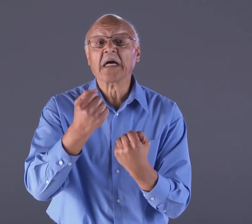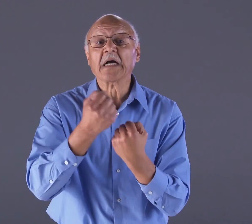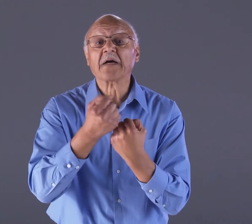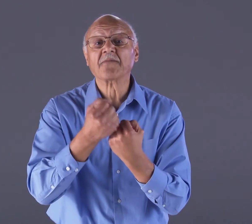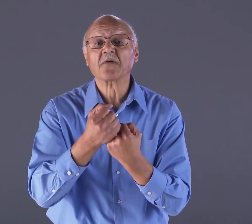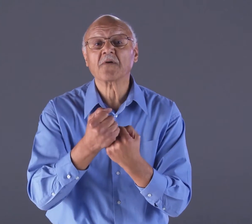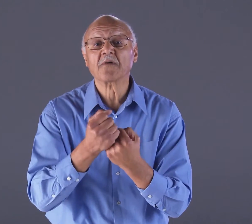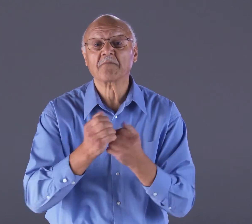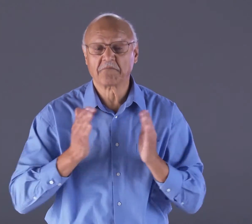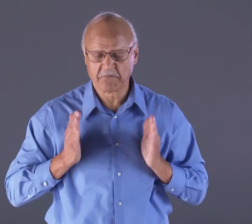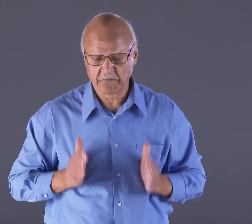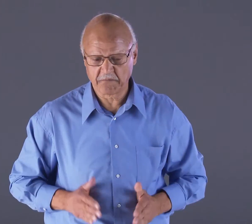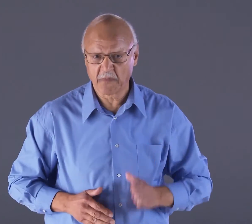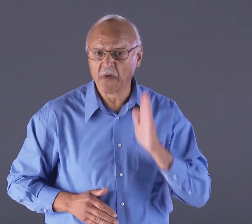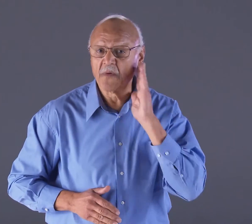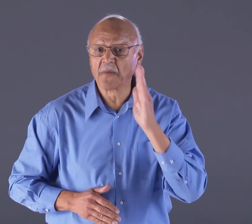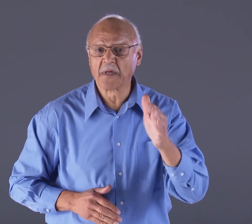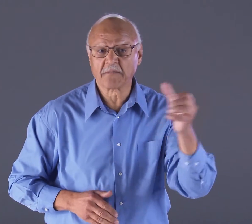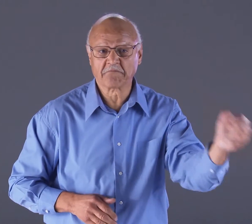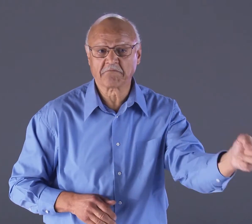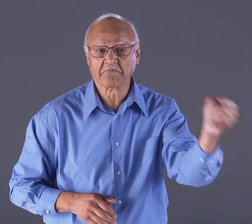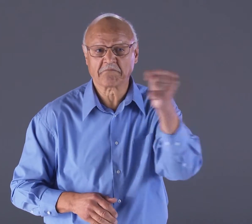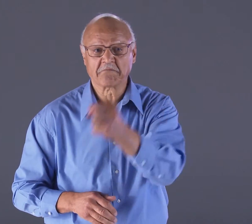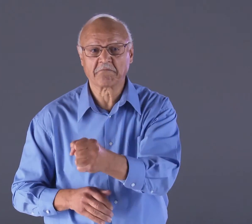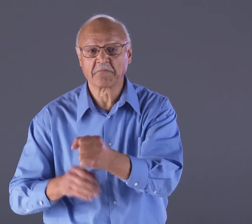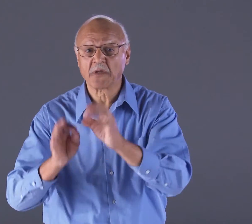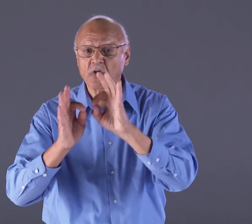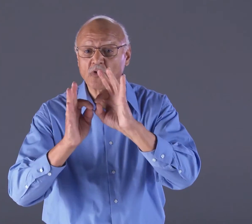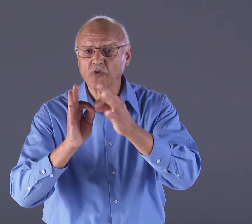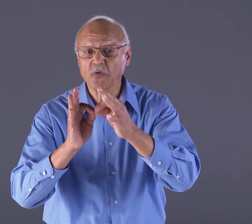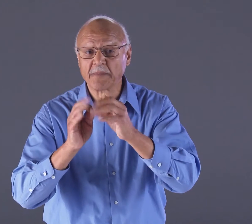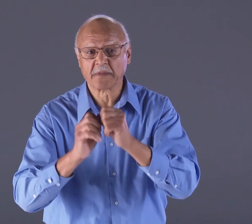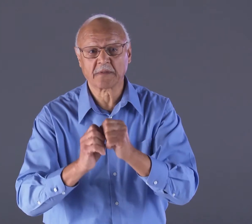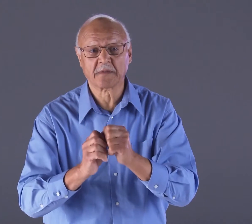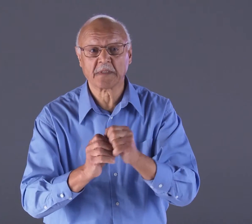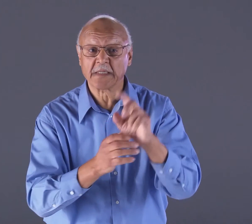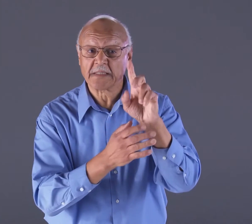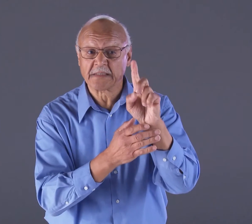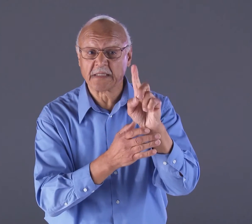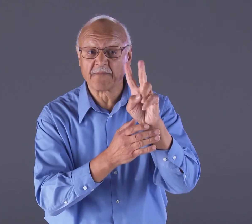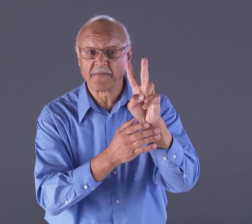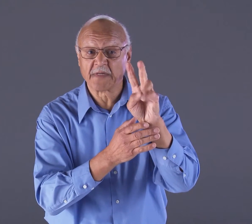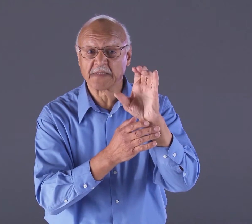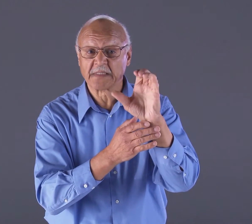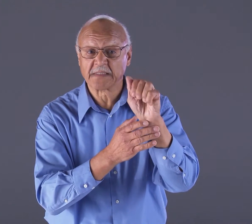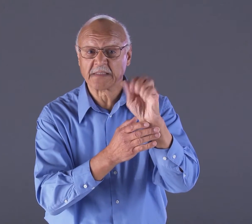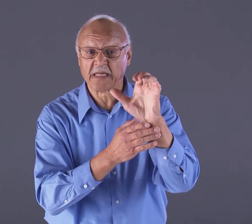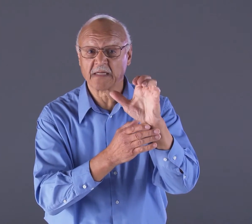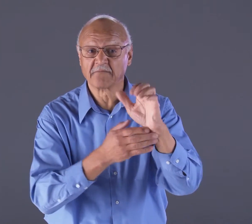with the Cleveland Hearing & Speech Center (CHSC) to ensure effective interactions.